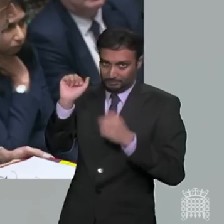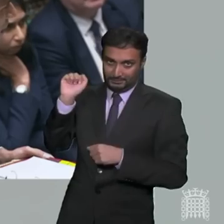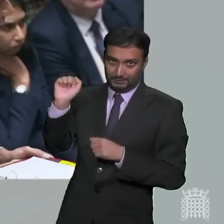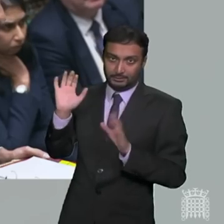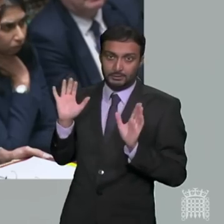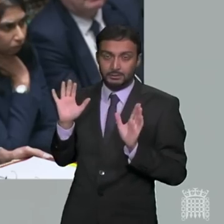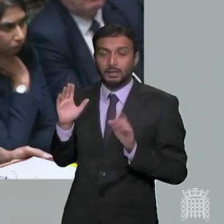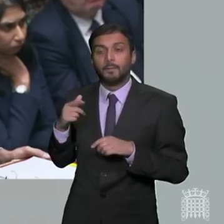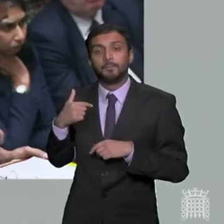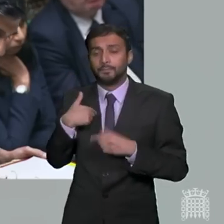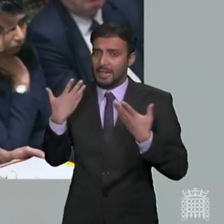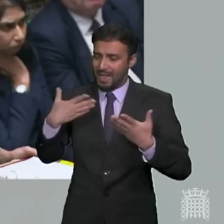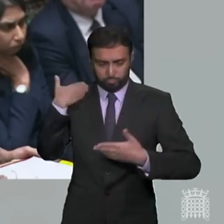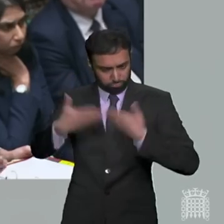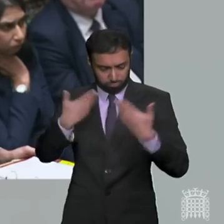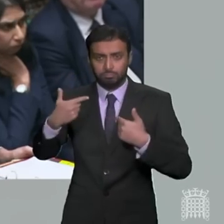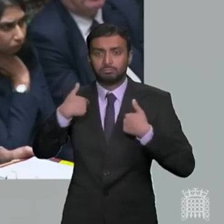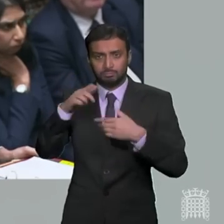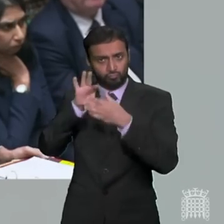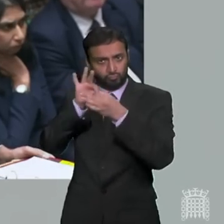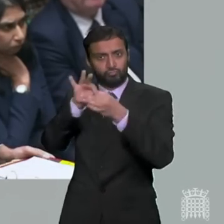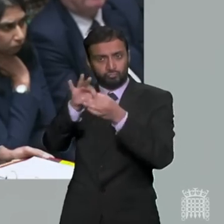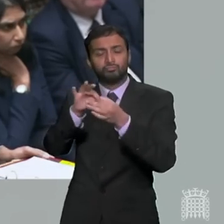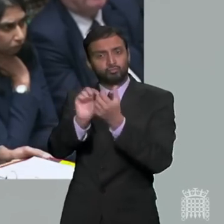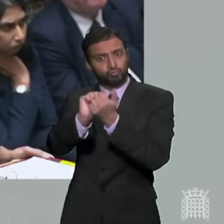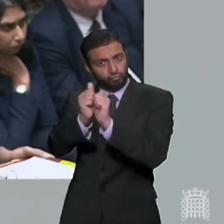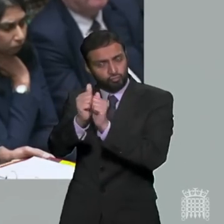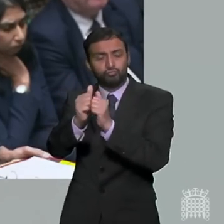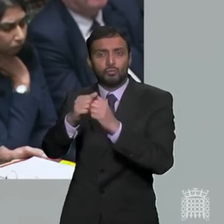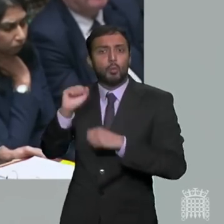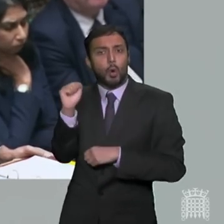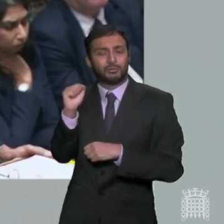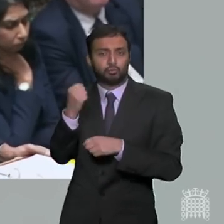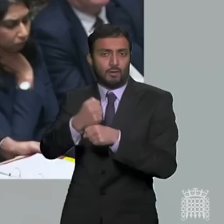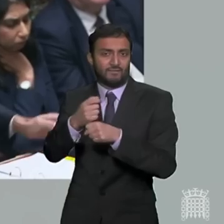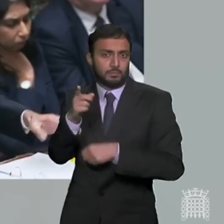constructively, collaboratively and in partnership with the Scottish Government to deliver for the hon. Member’s constituents.